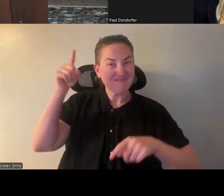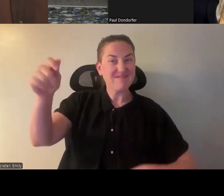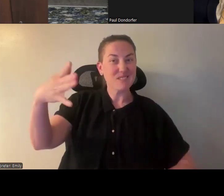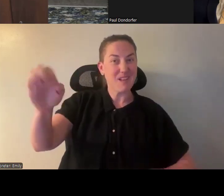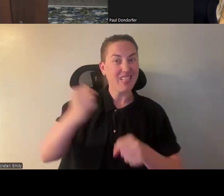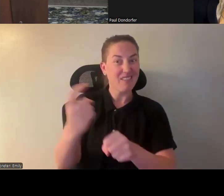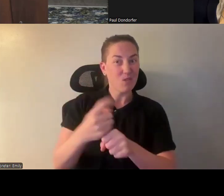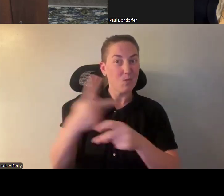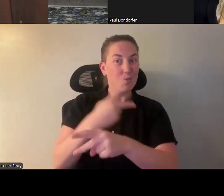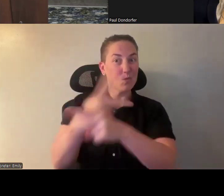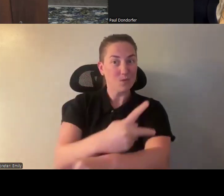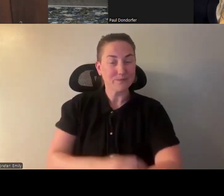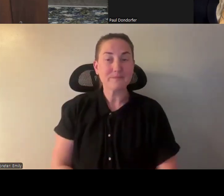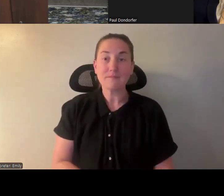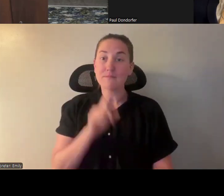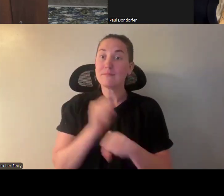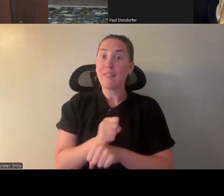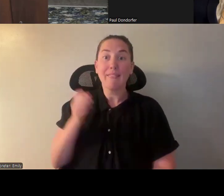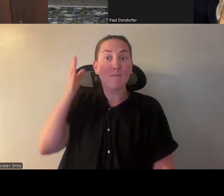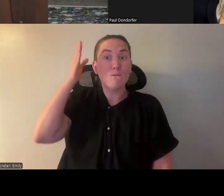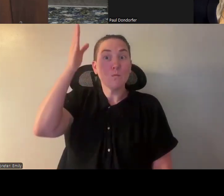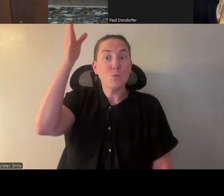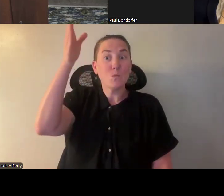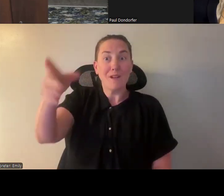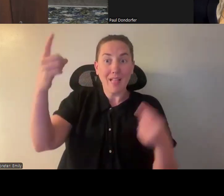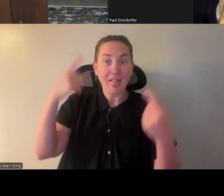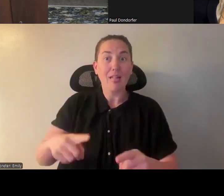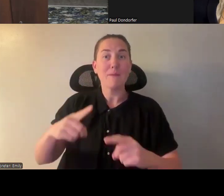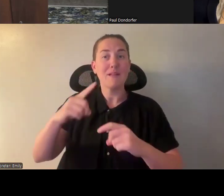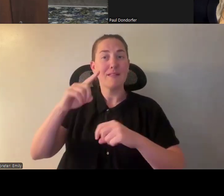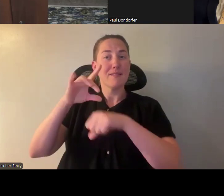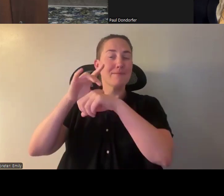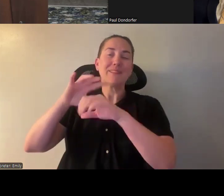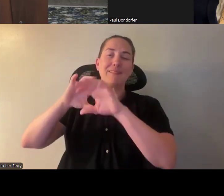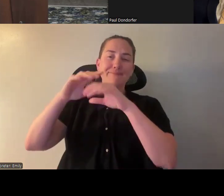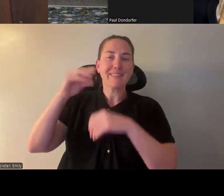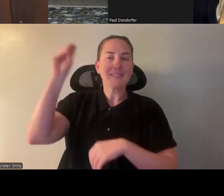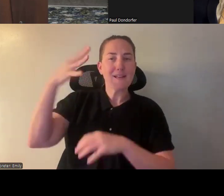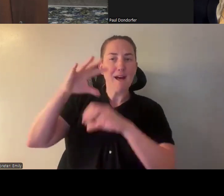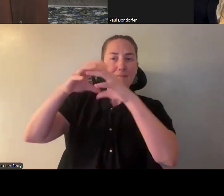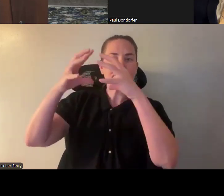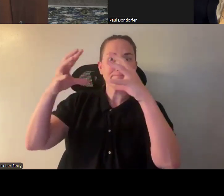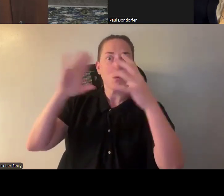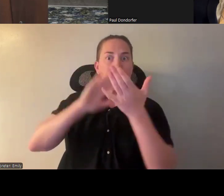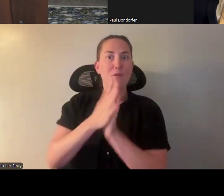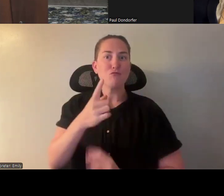that in the far future the sun will expand and become a red giant and make earth uninhabitable